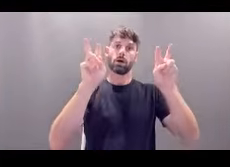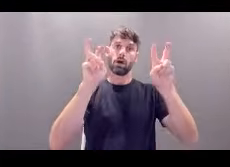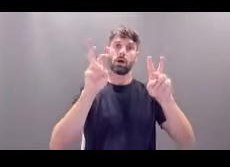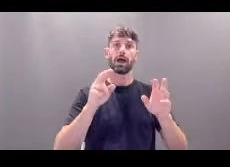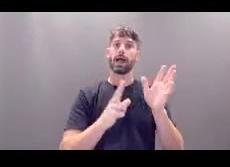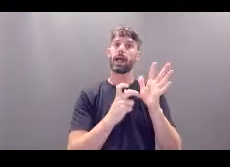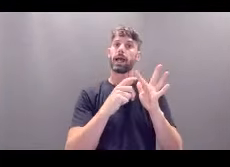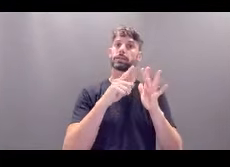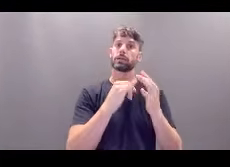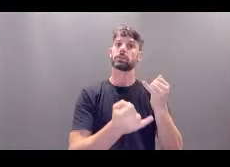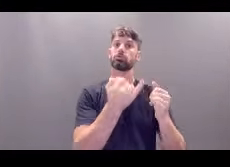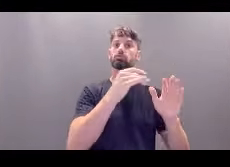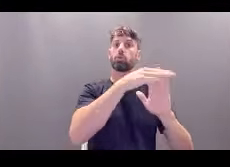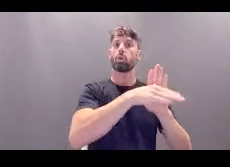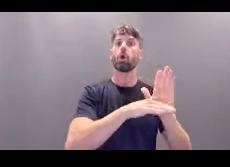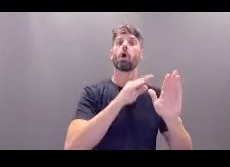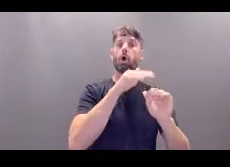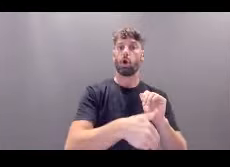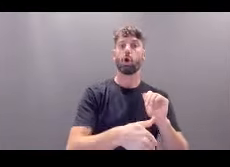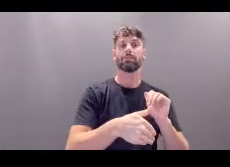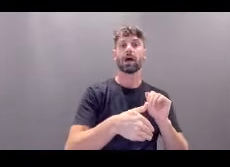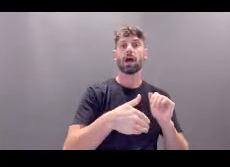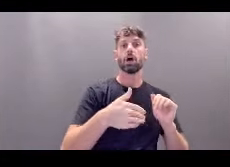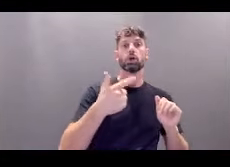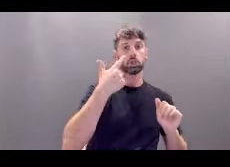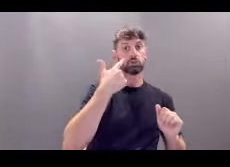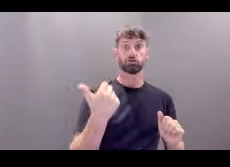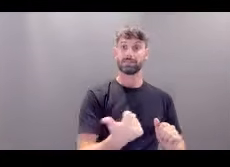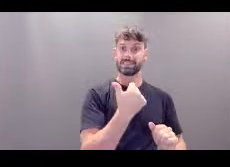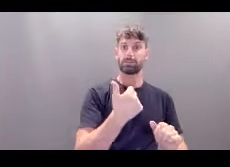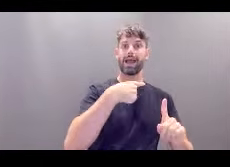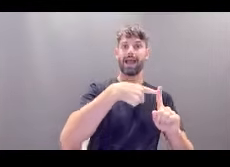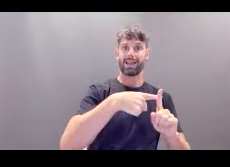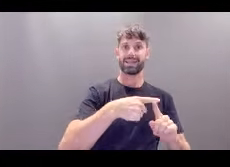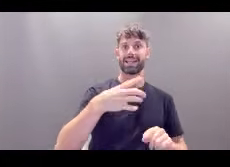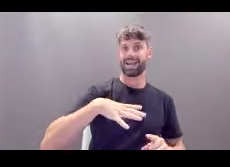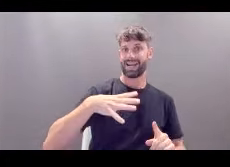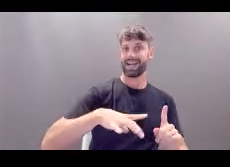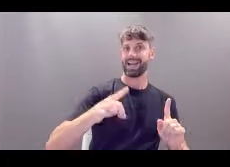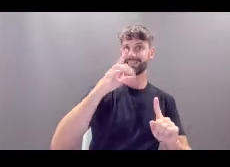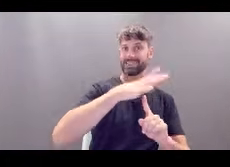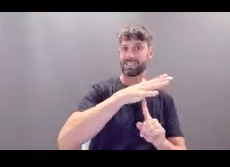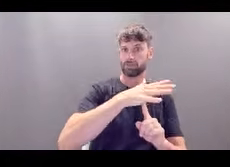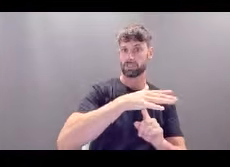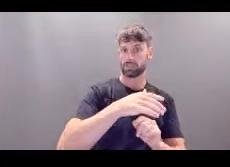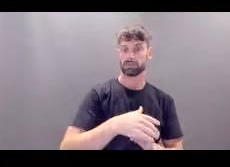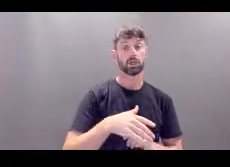When we think about AT, we'll ask participants, does the AT relate to their disability?